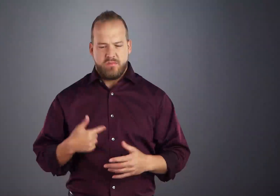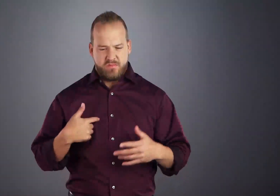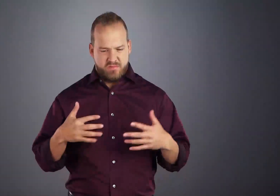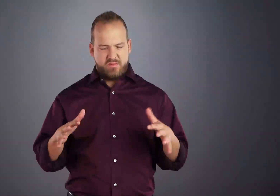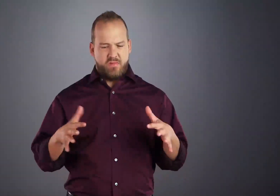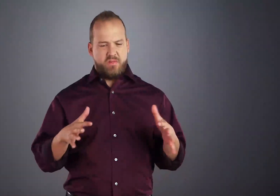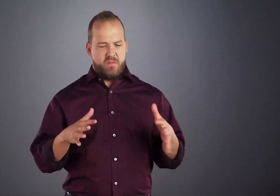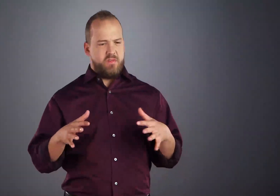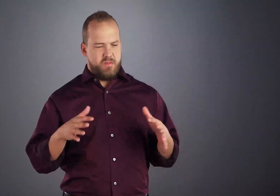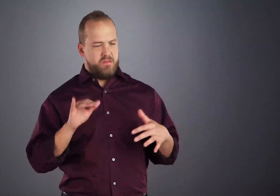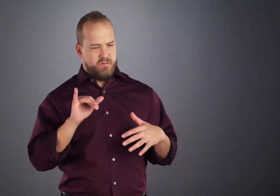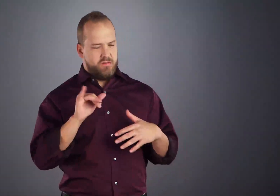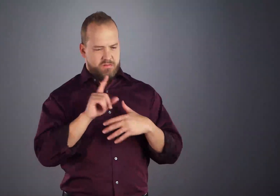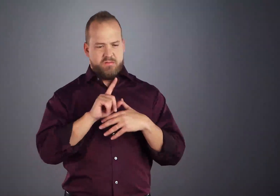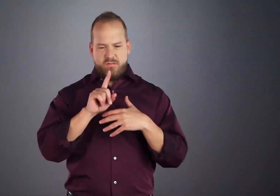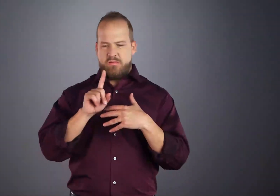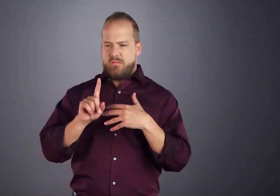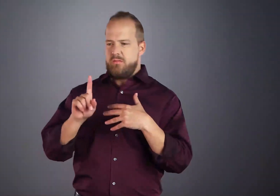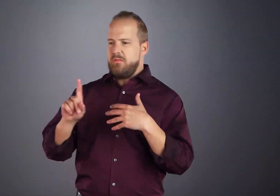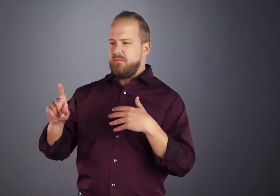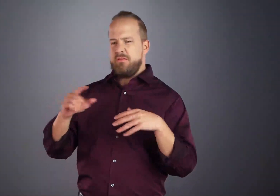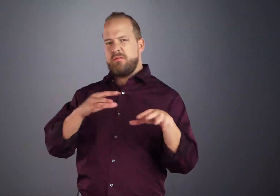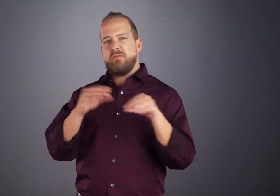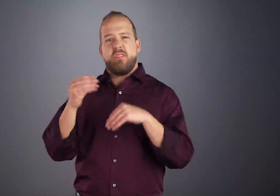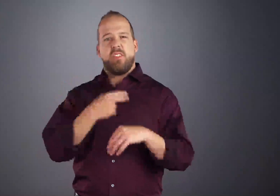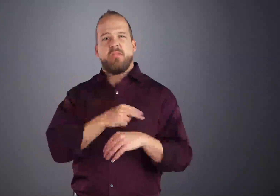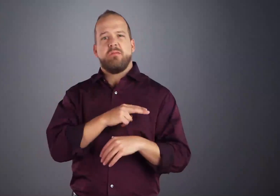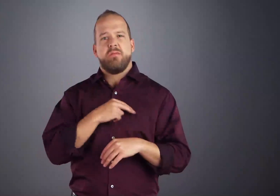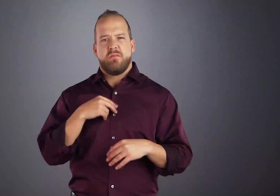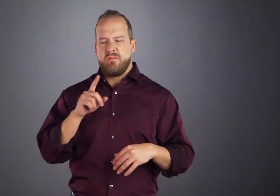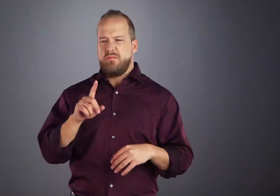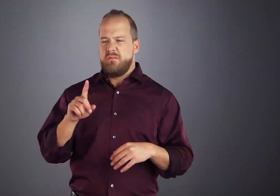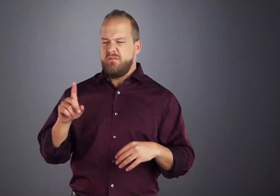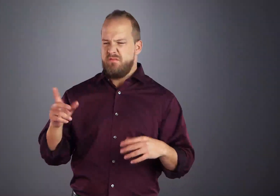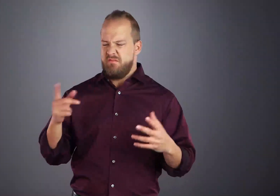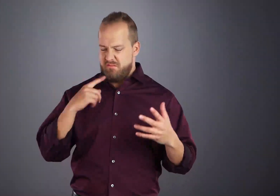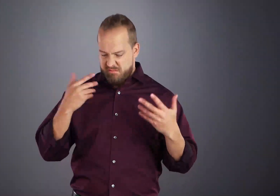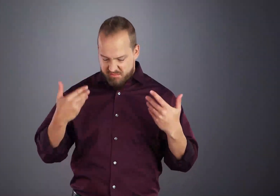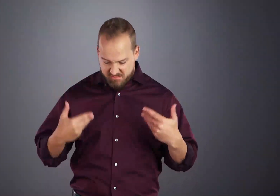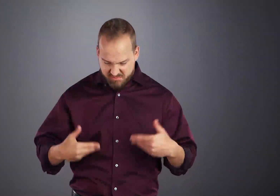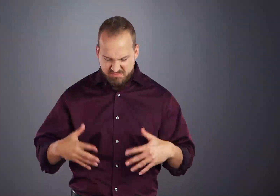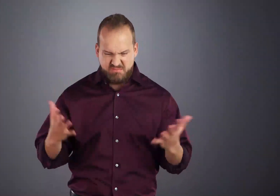Trembling, I stepped from the hospital a broken man.